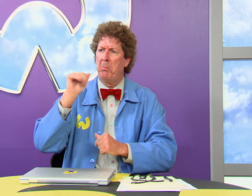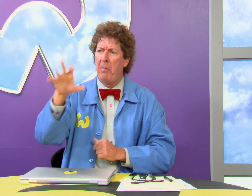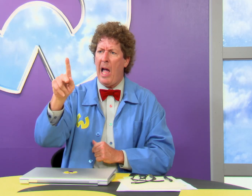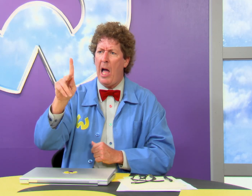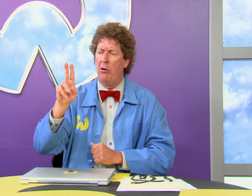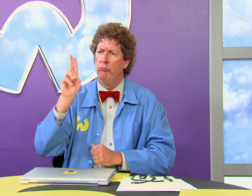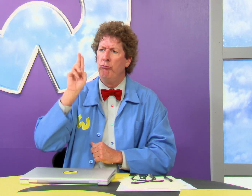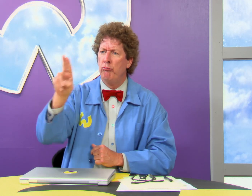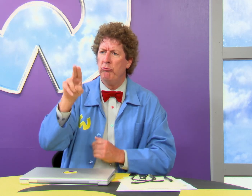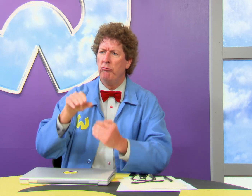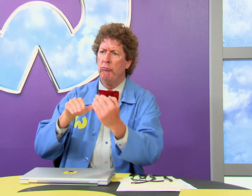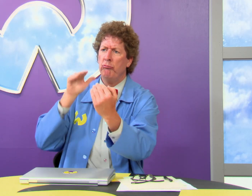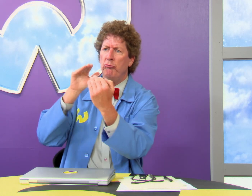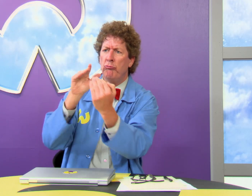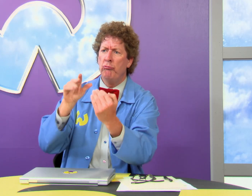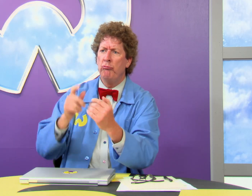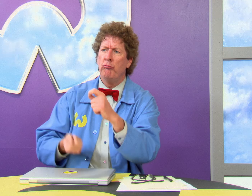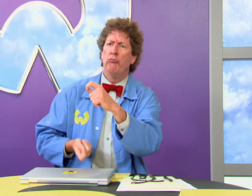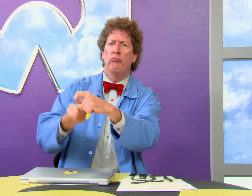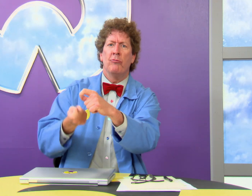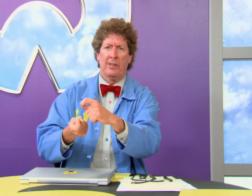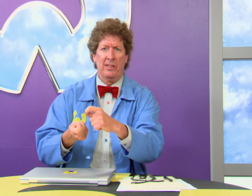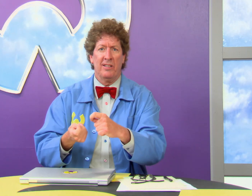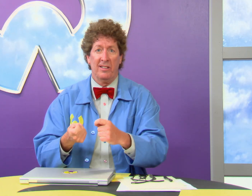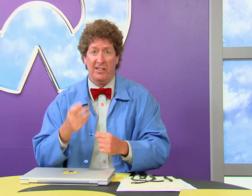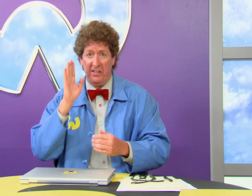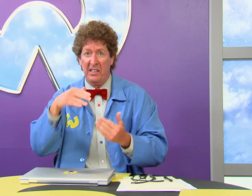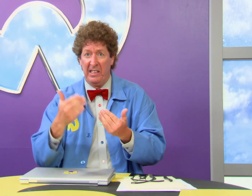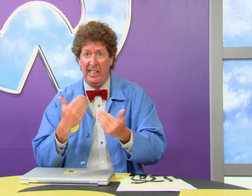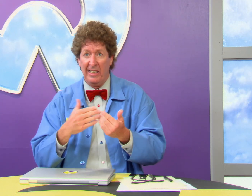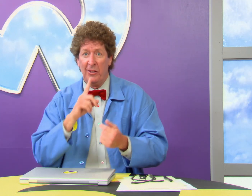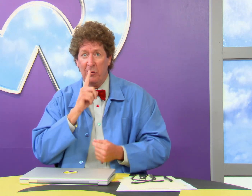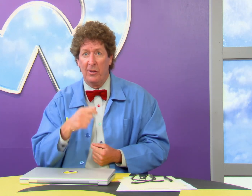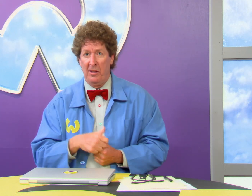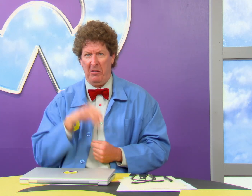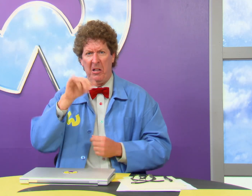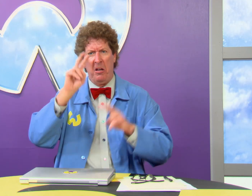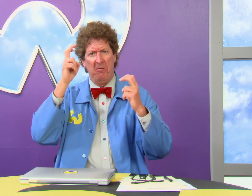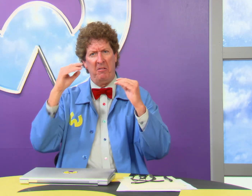AND PUT THEM DOWN, TO GET EVEN WITH THEM OR GET REVENGE. EASY, TRUE?